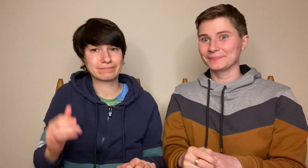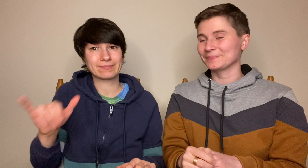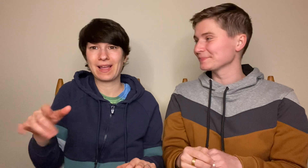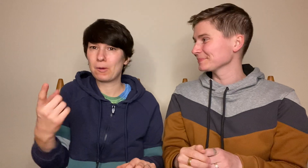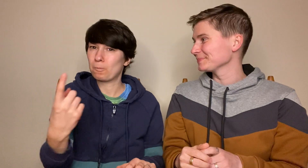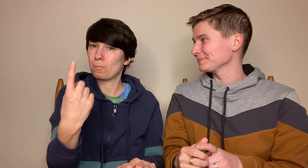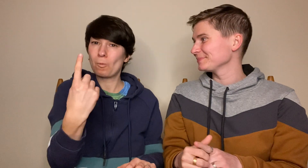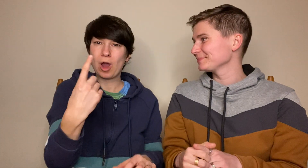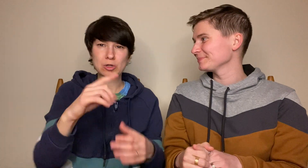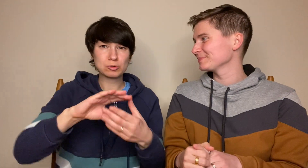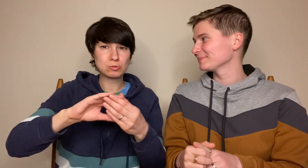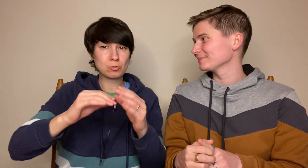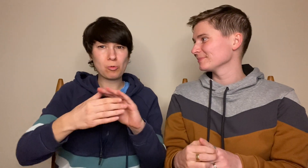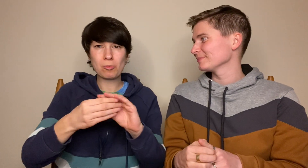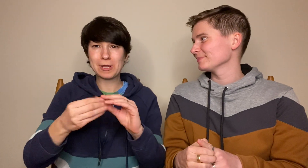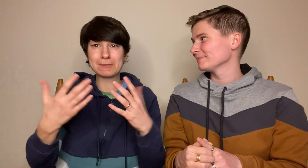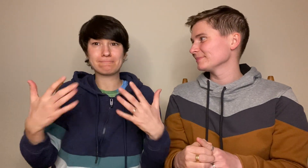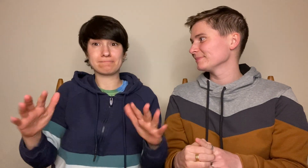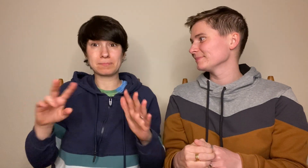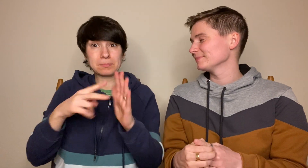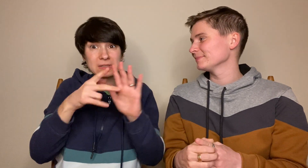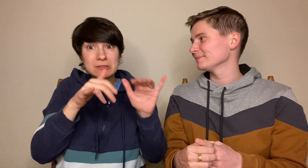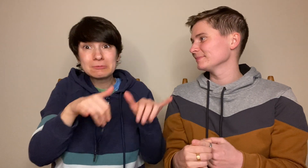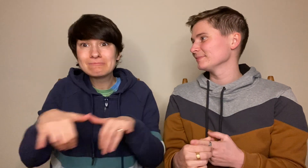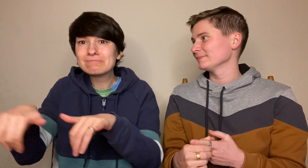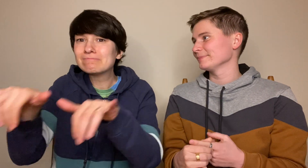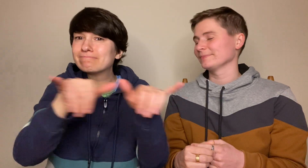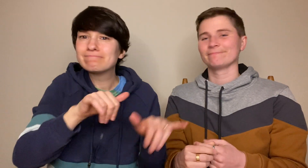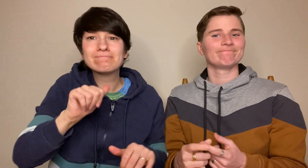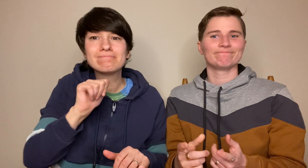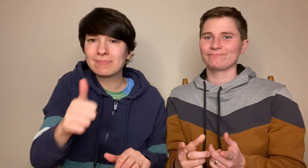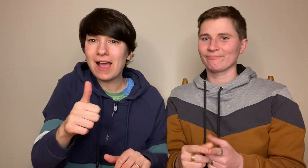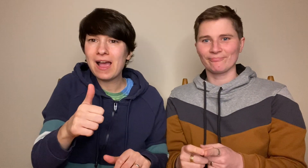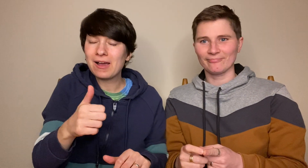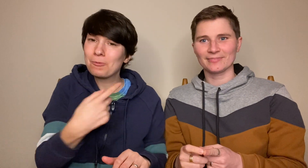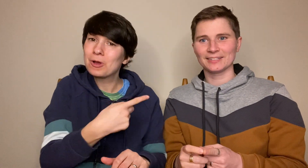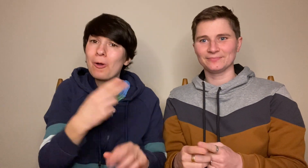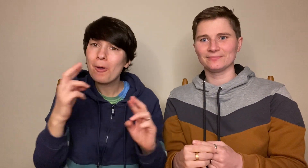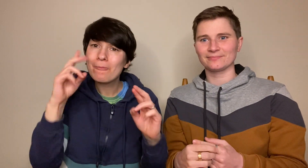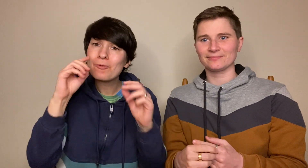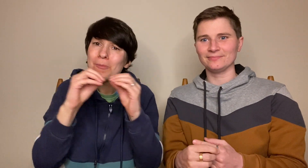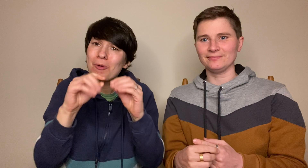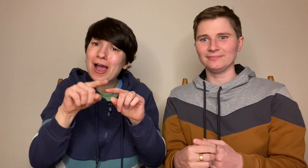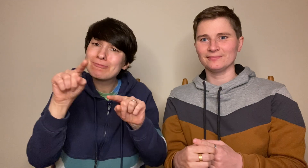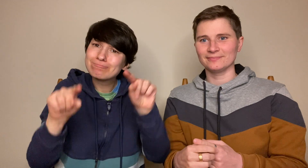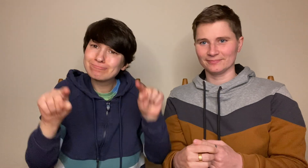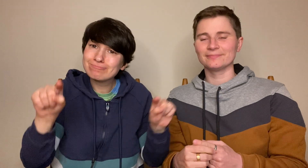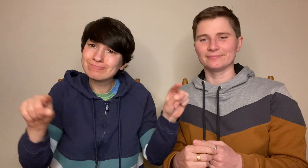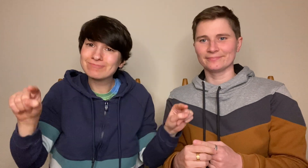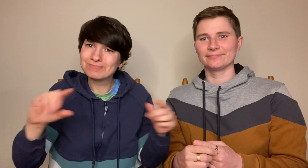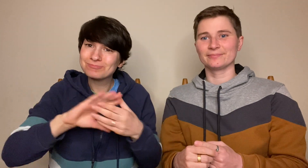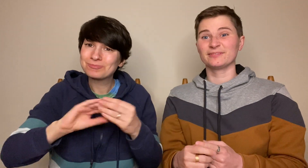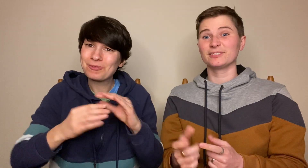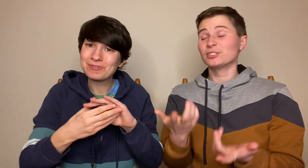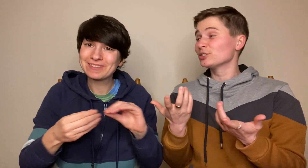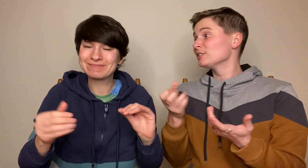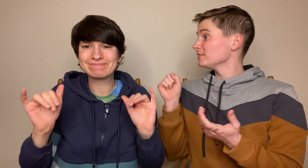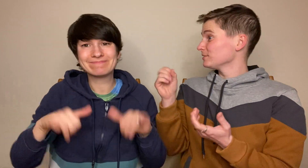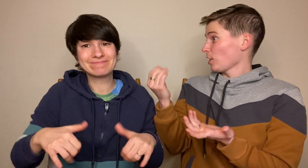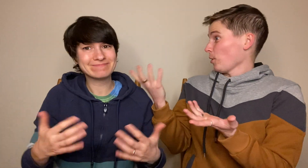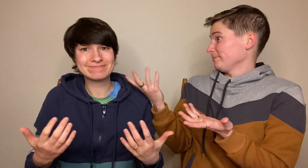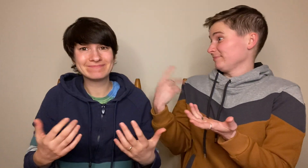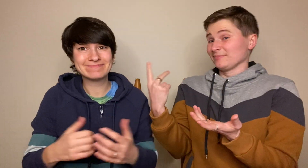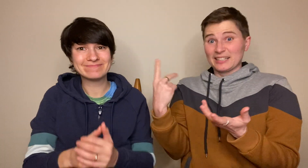However, does one story speak for other stories and experiences? This is not the case. We hoped for more.